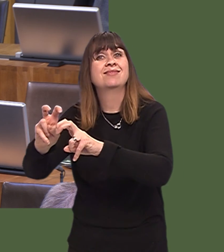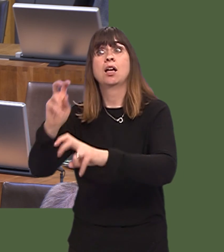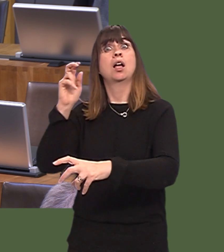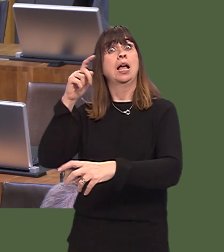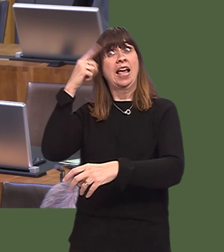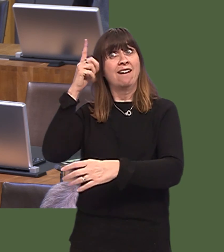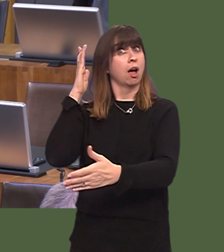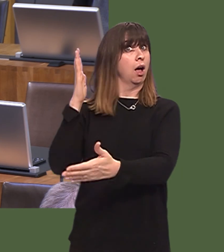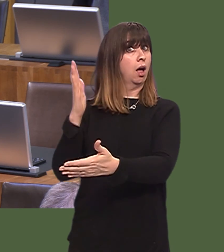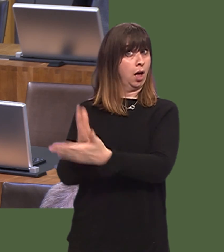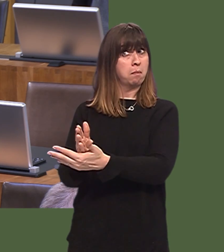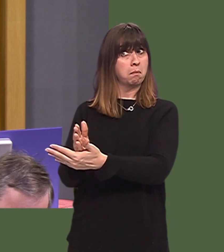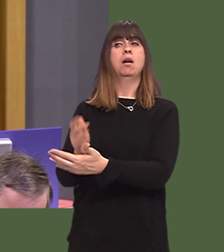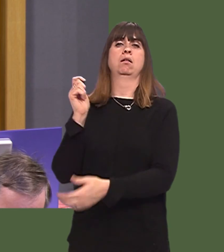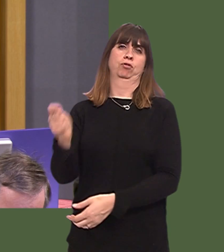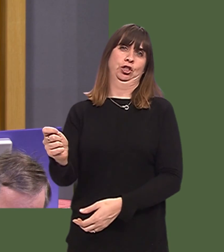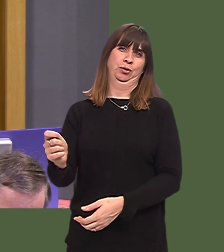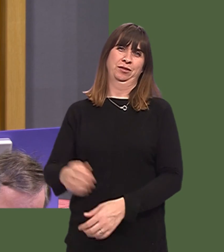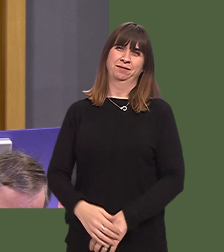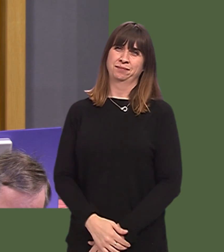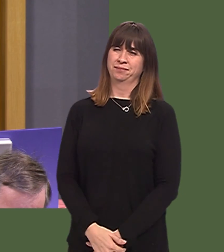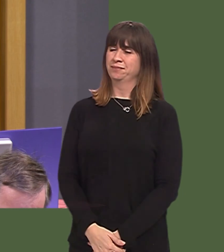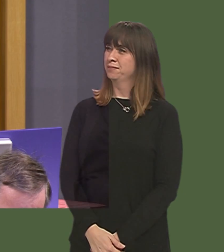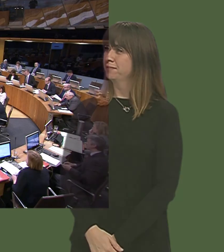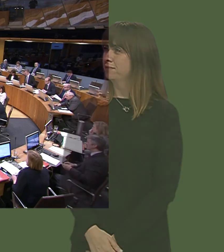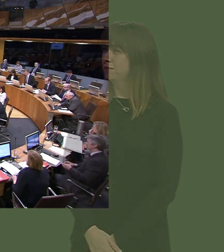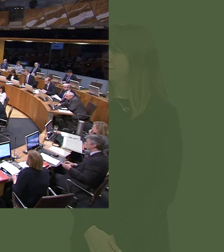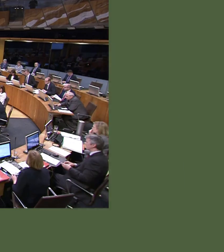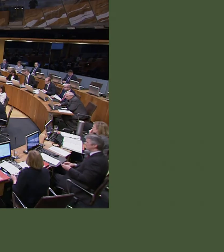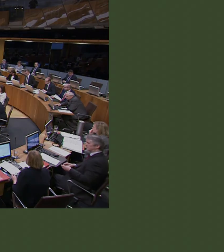and indeed prosecuted where thatís appropriate. Y Llywydd / The Llywydd: Thank you, First Minister.